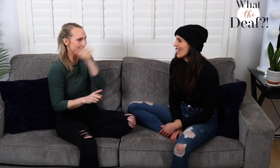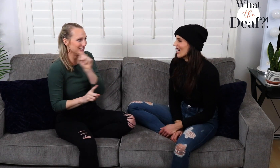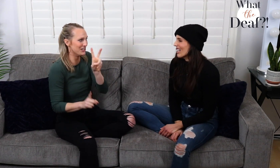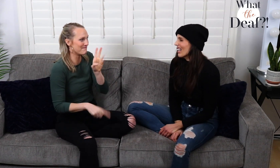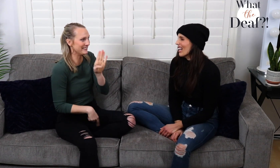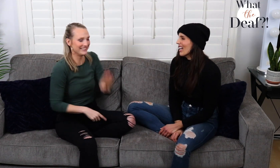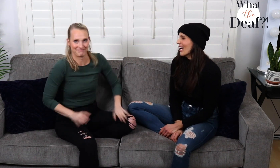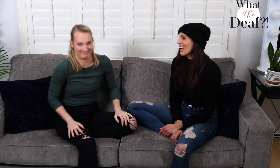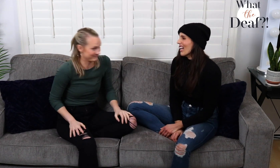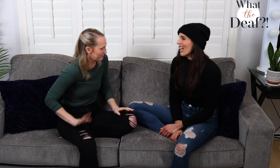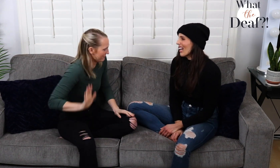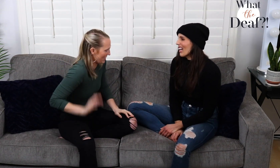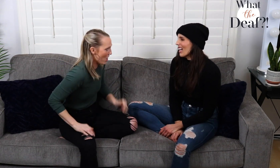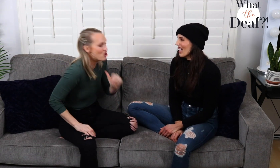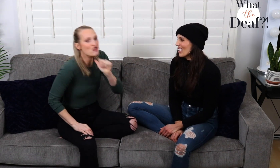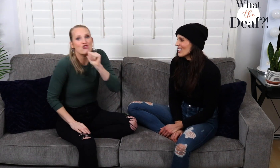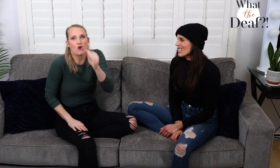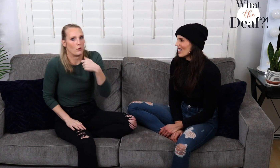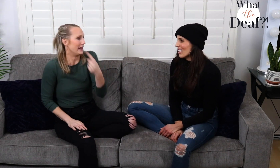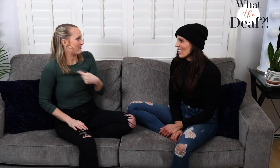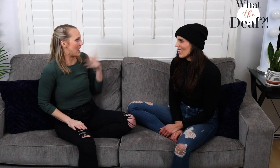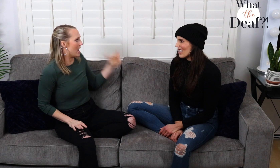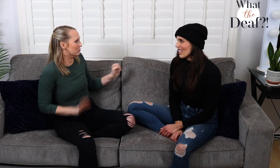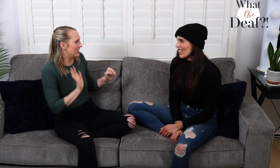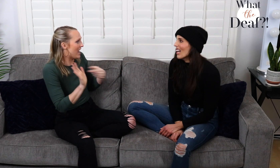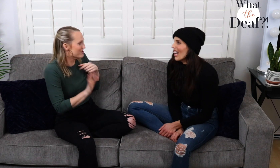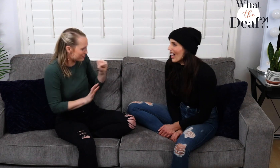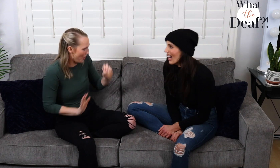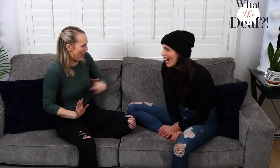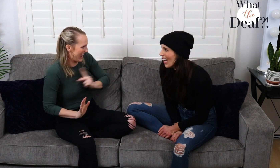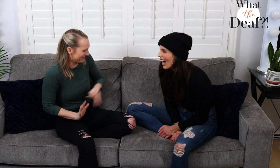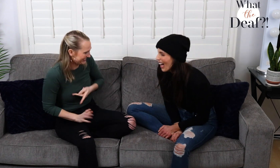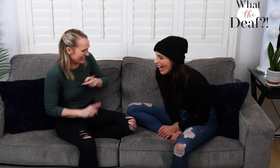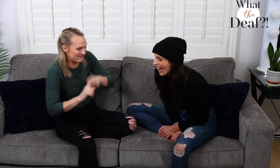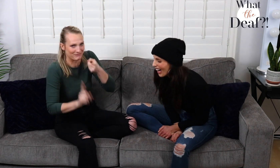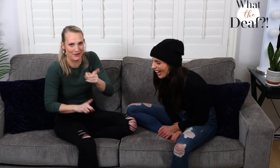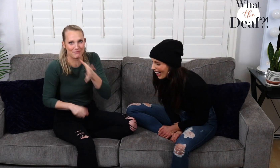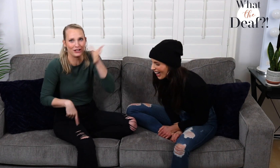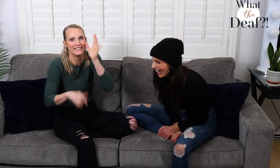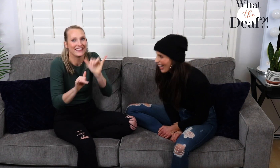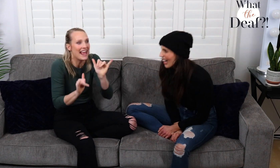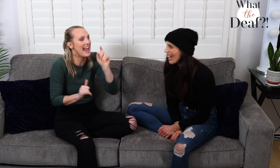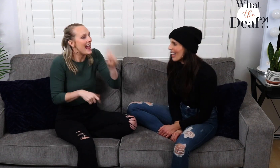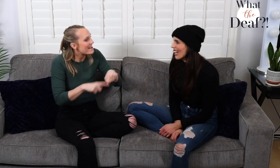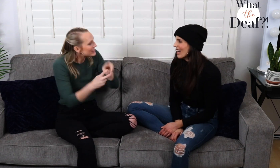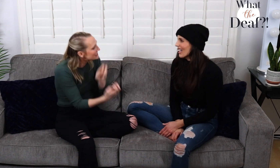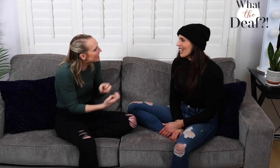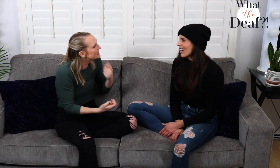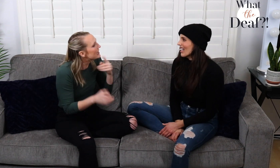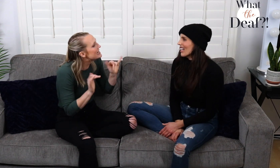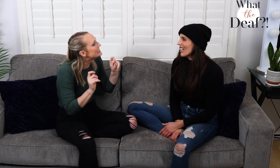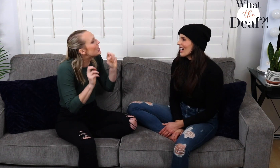Because you miss second base.” Okay, you don't tell me that I'm out. I got so upset to the point where my parents had to sit me down and be like,